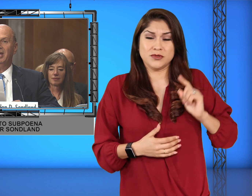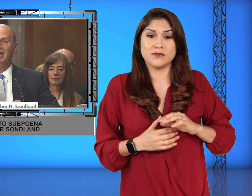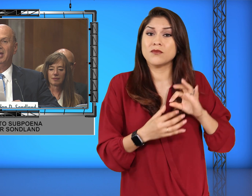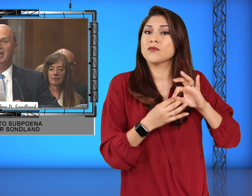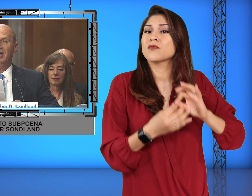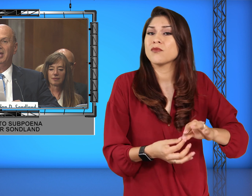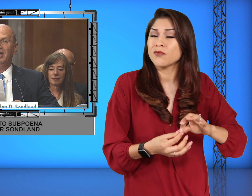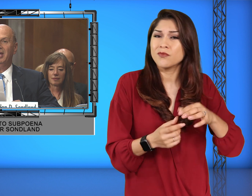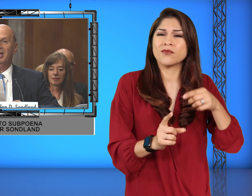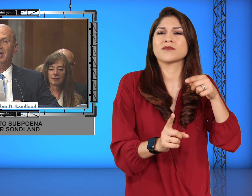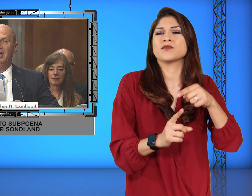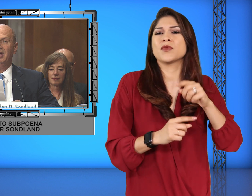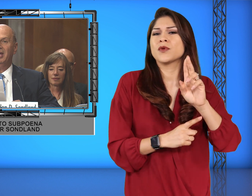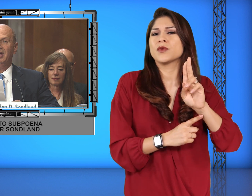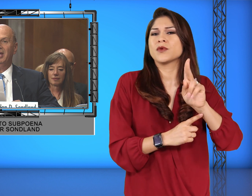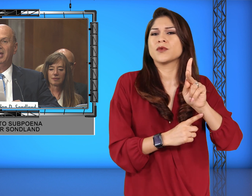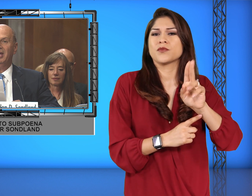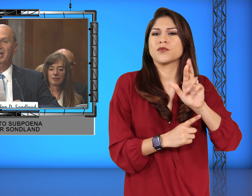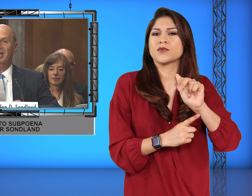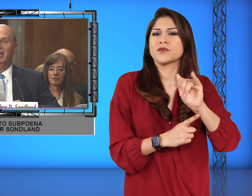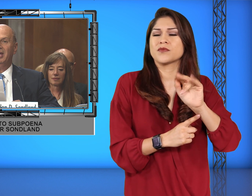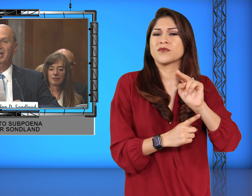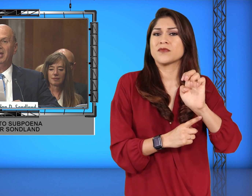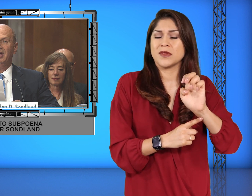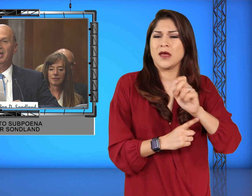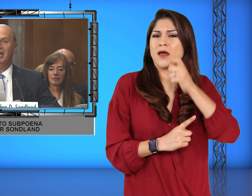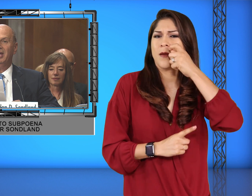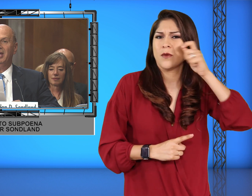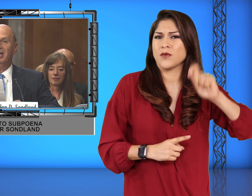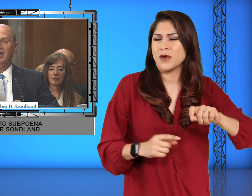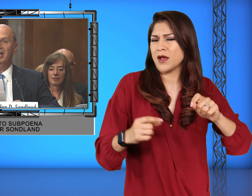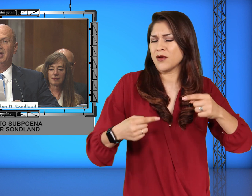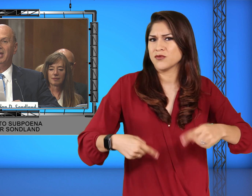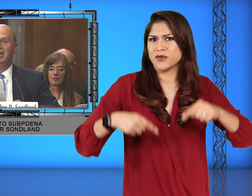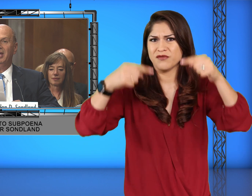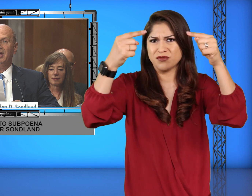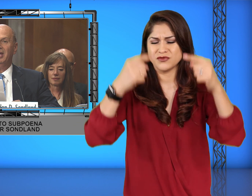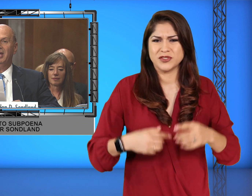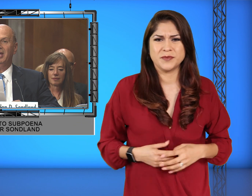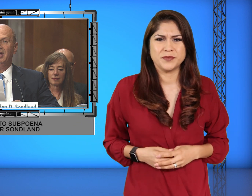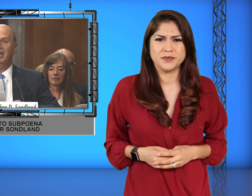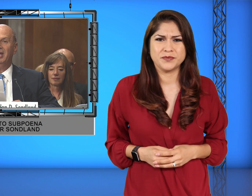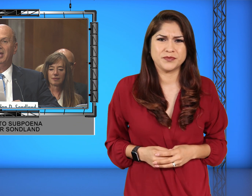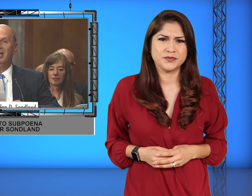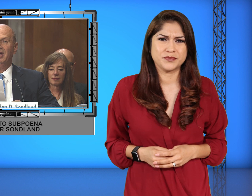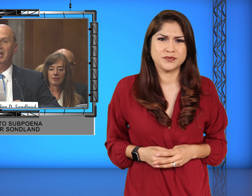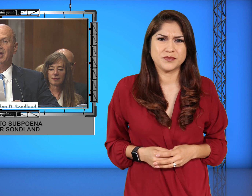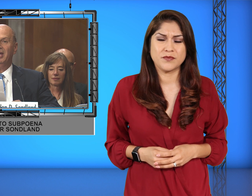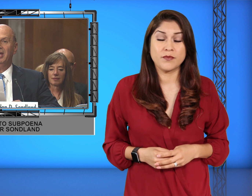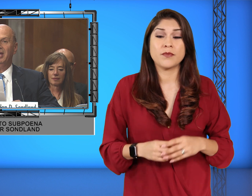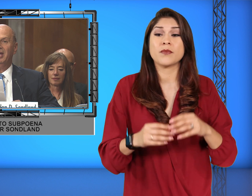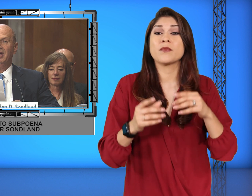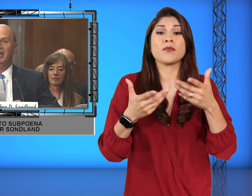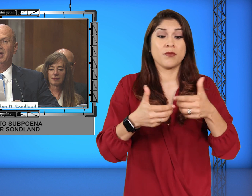week regarding the Ukraine controversy.